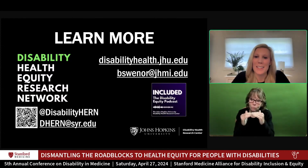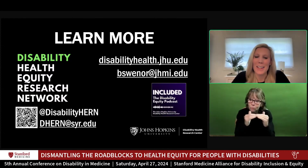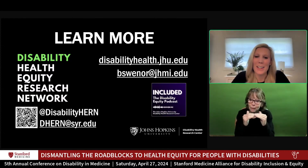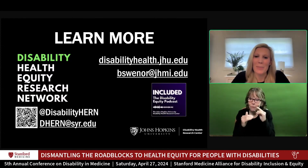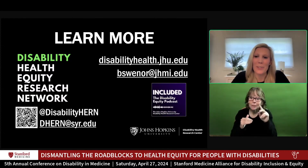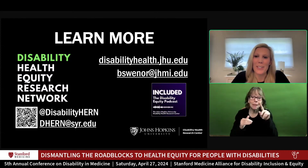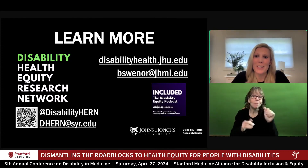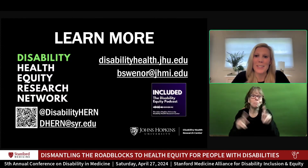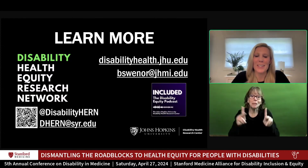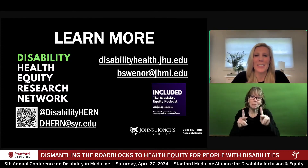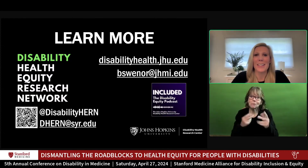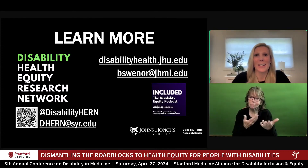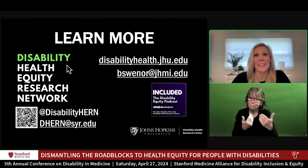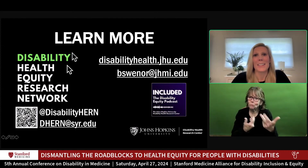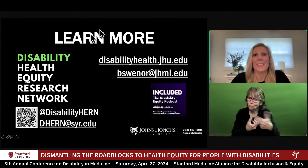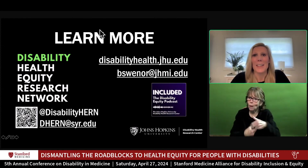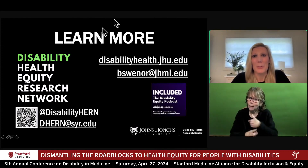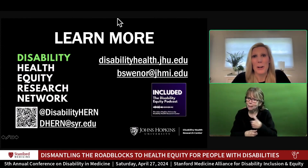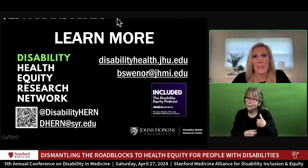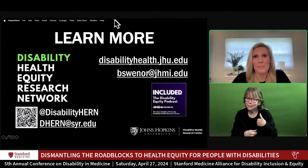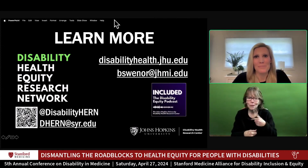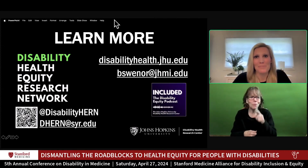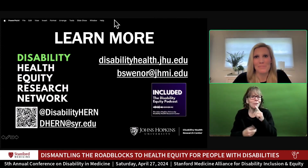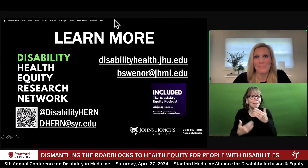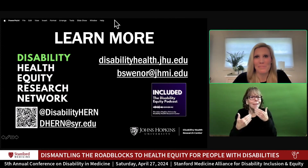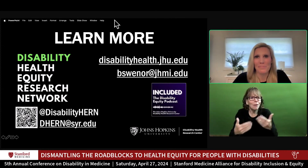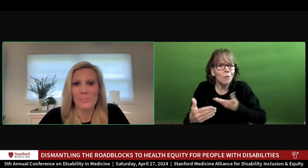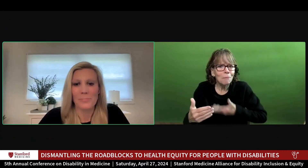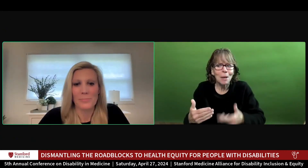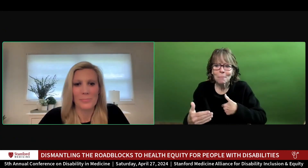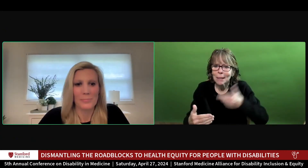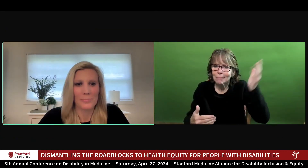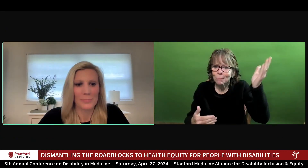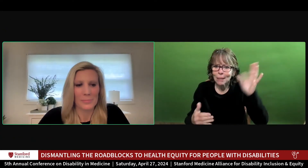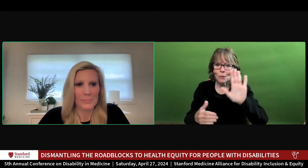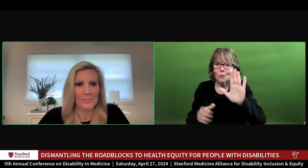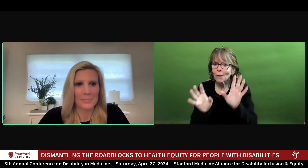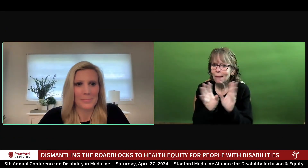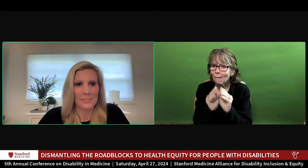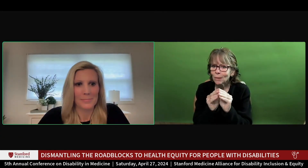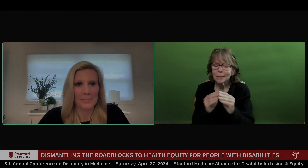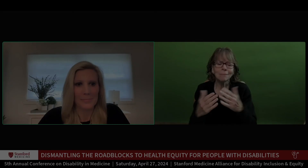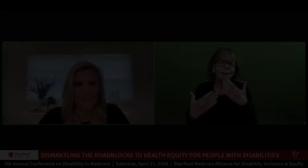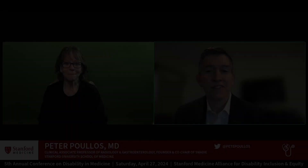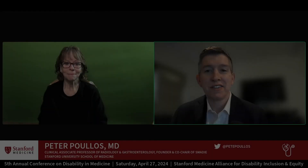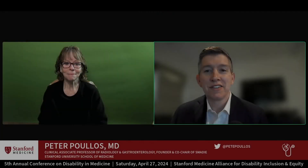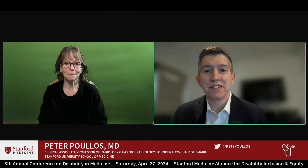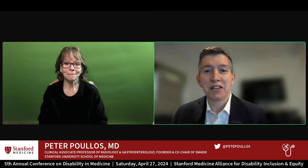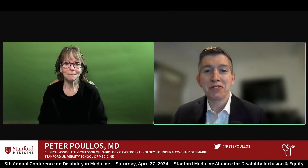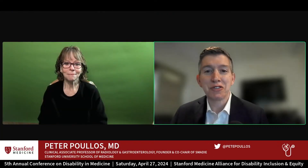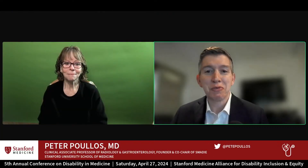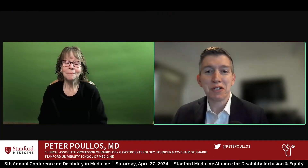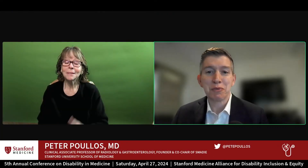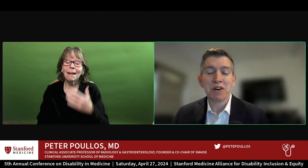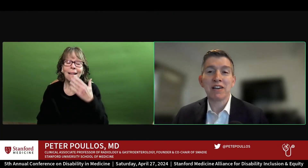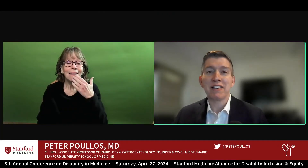exciting conference. Thank you all. >> Pete Poullos: Thank you so much, Bonnie.